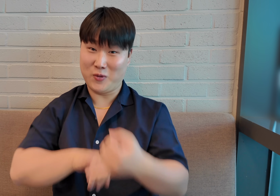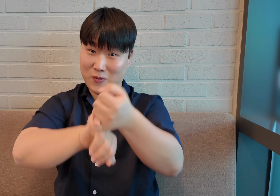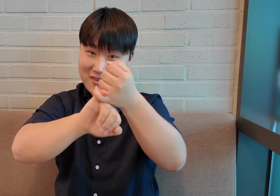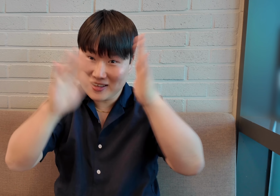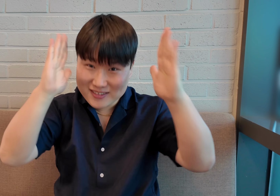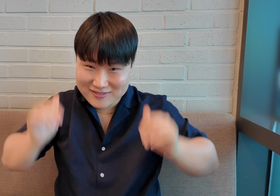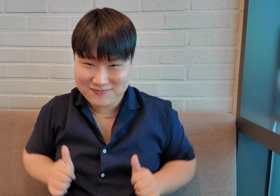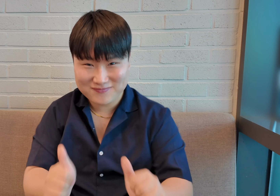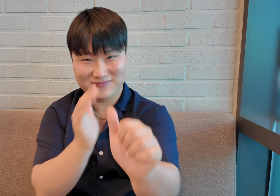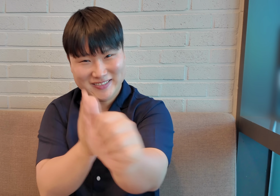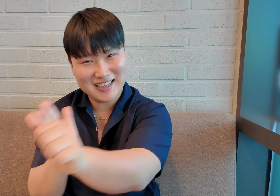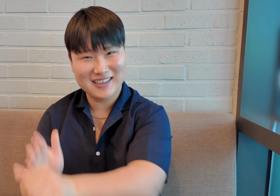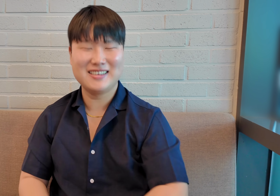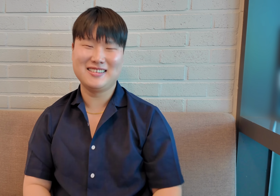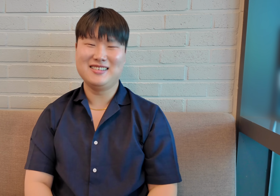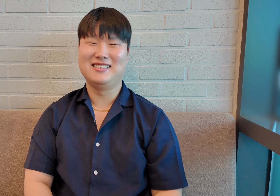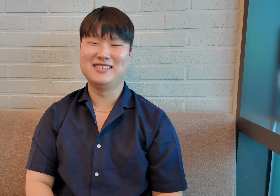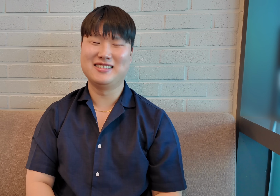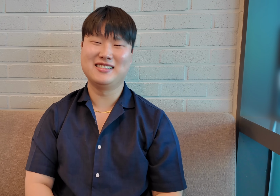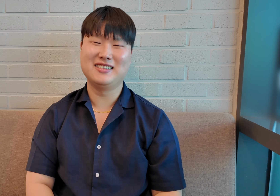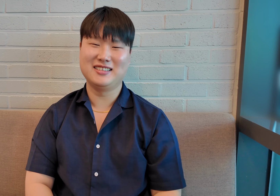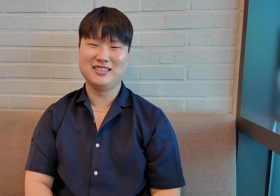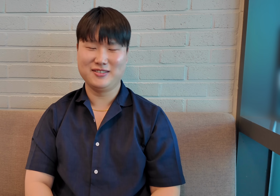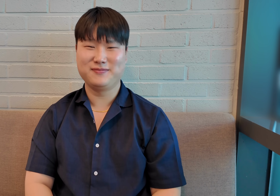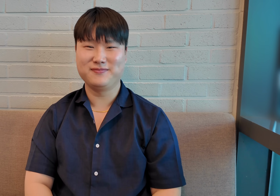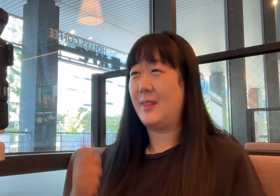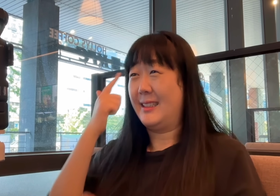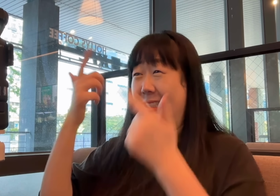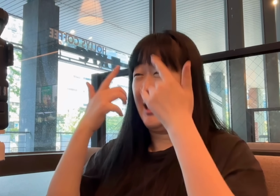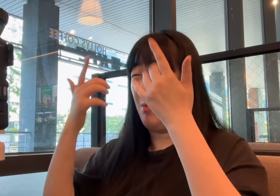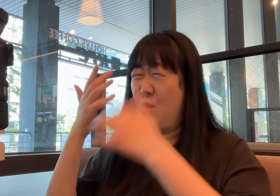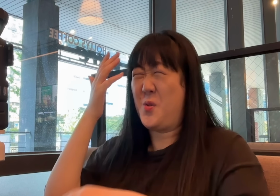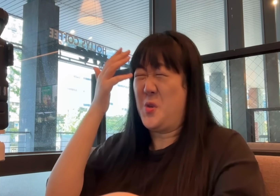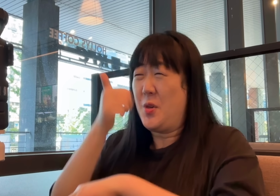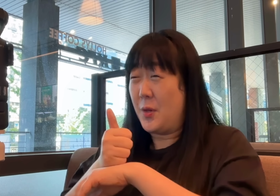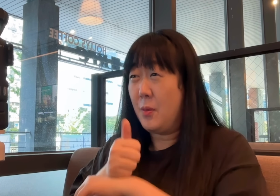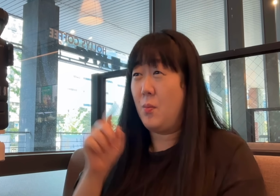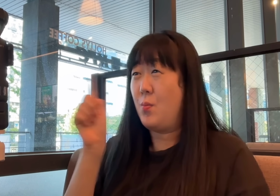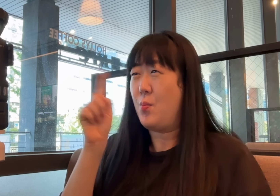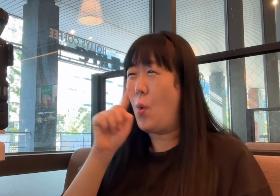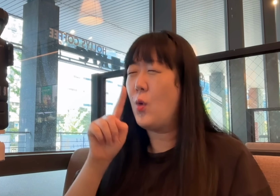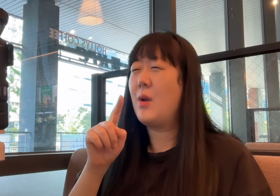Please try your best! This is the last question.